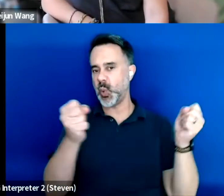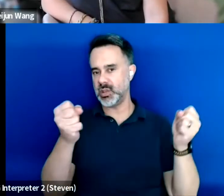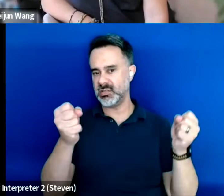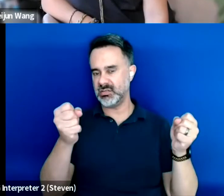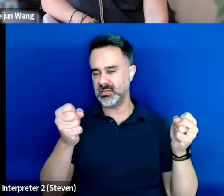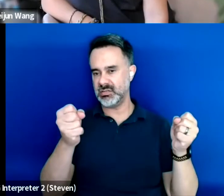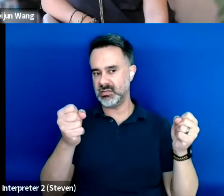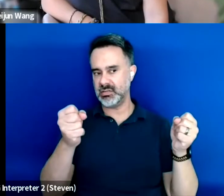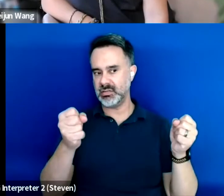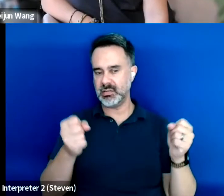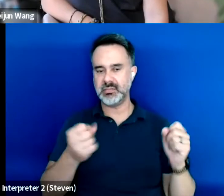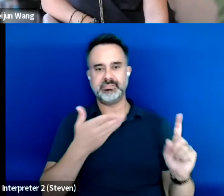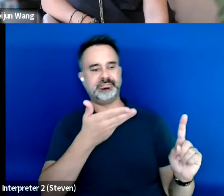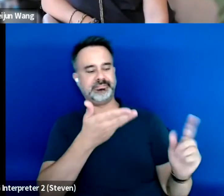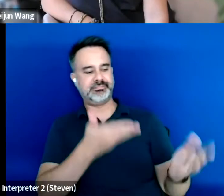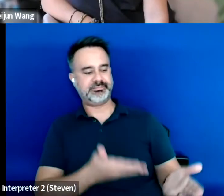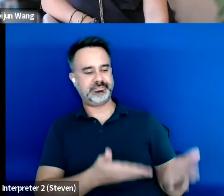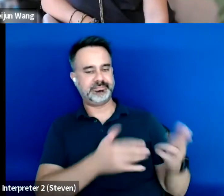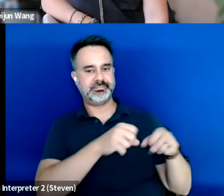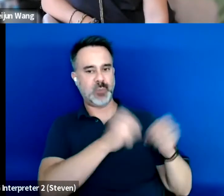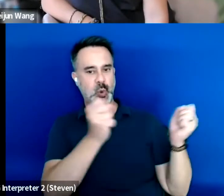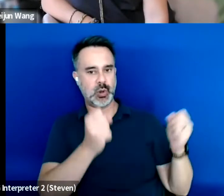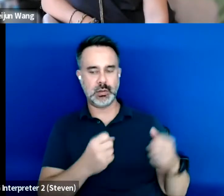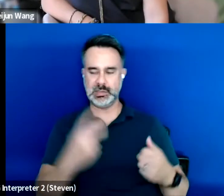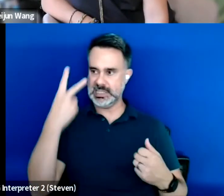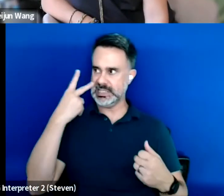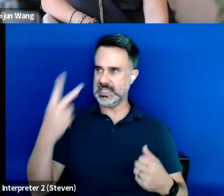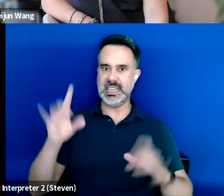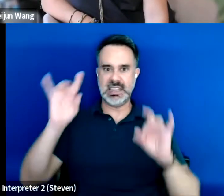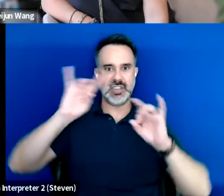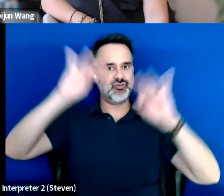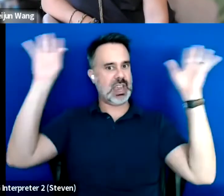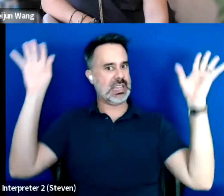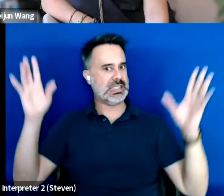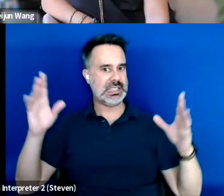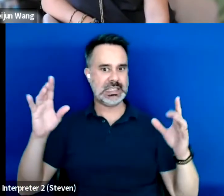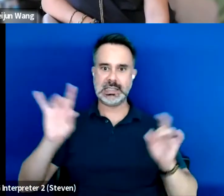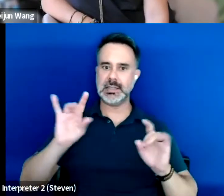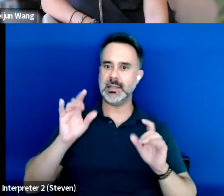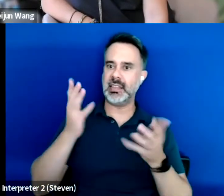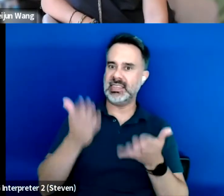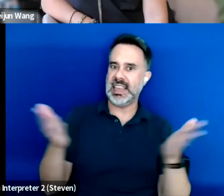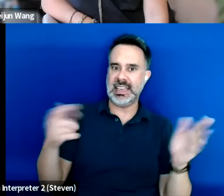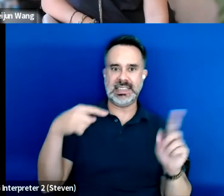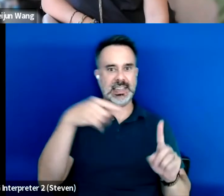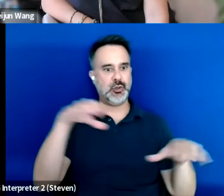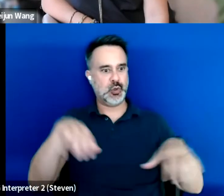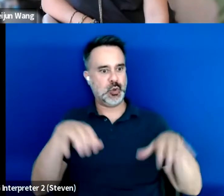This is triggering, it's going to be painful, so go ahead. Just, like, if it's really that painful, go ahead.